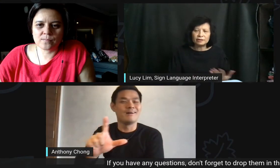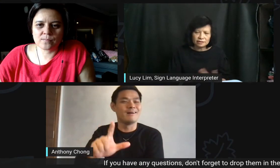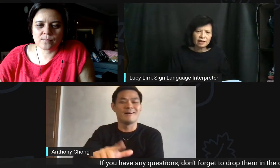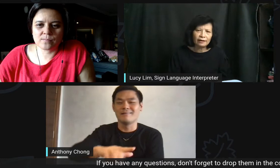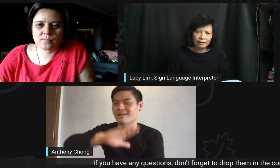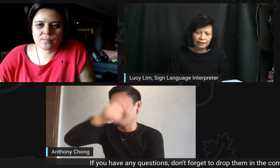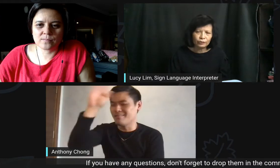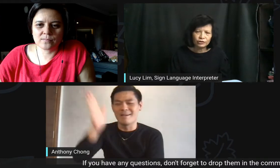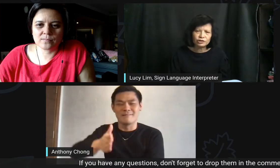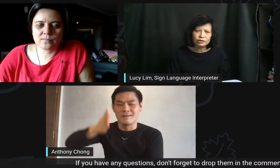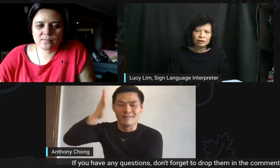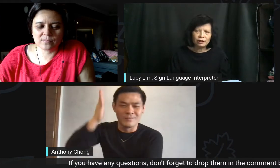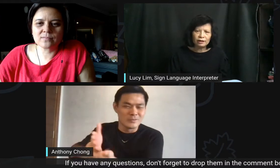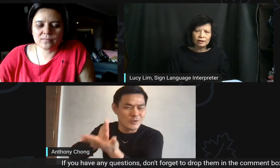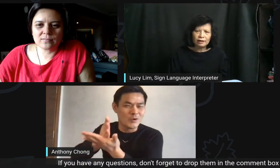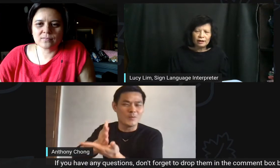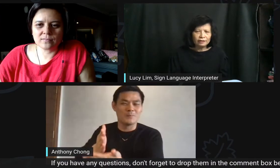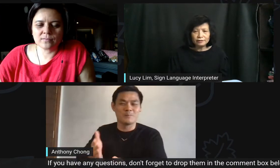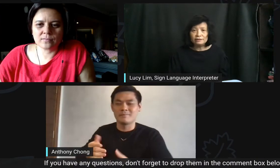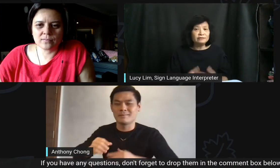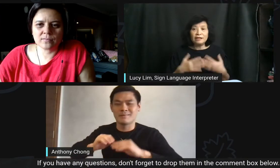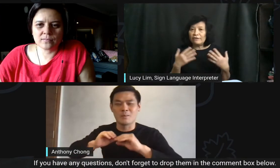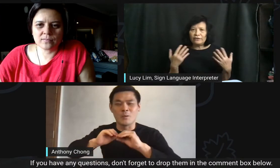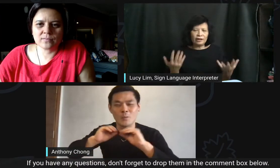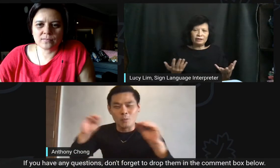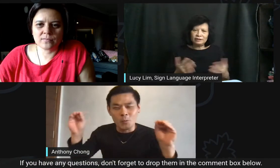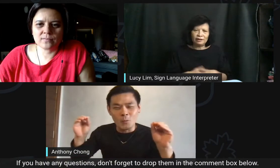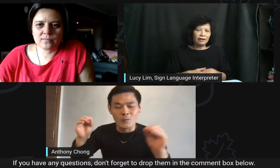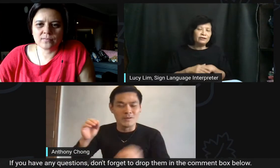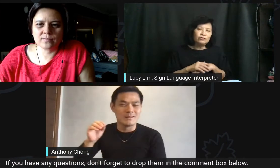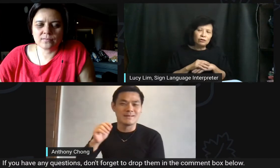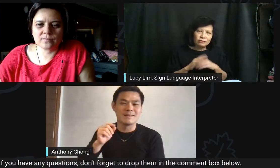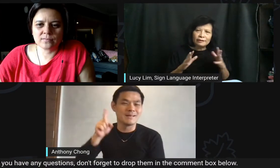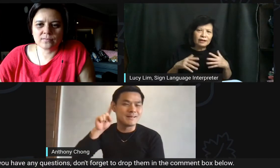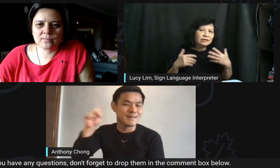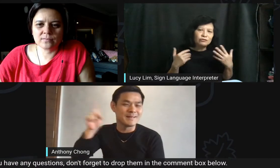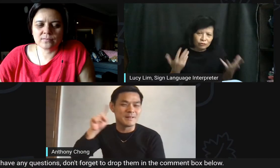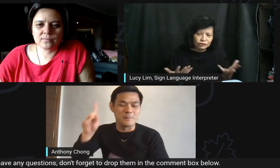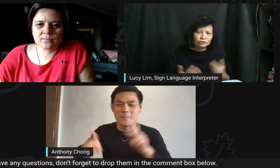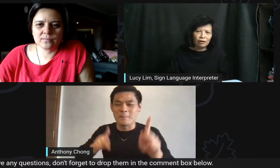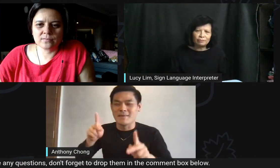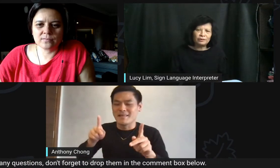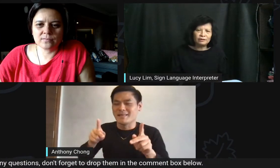American Sign Language (ASL), never ending and there is no stop.